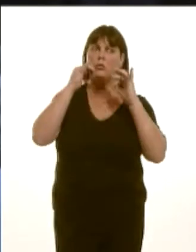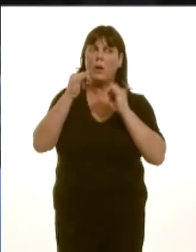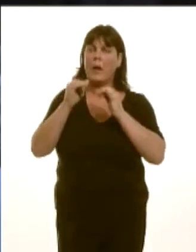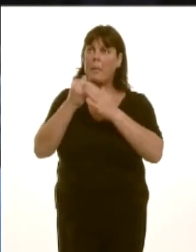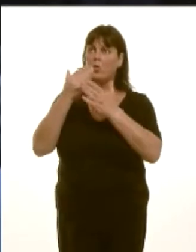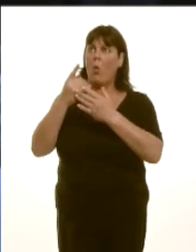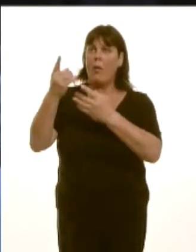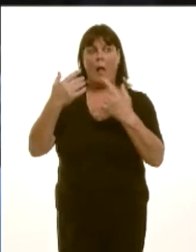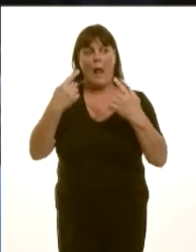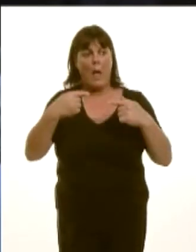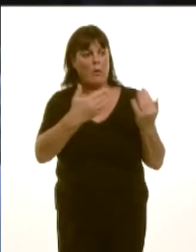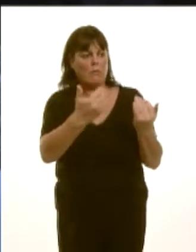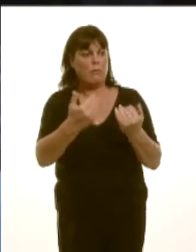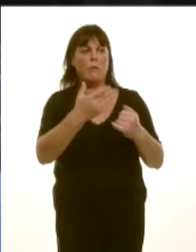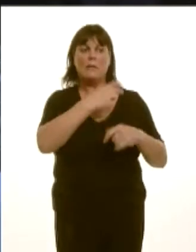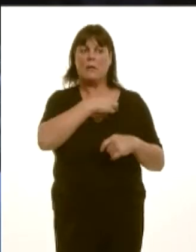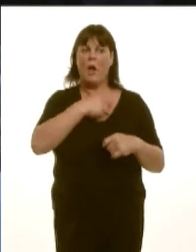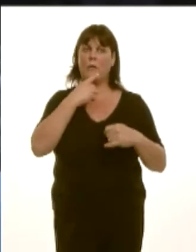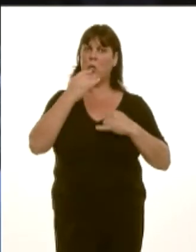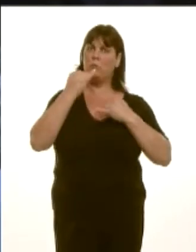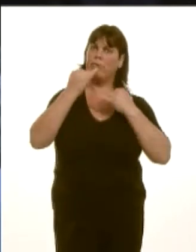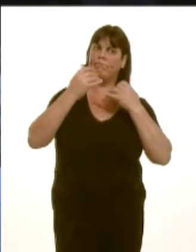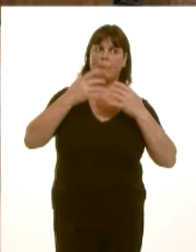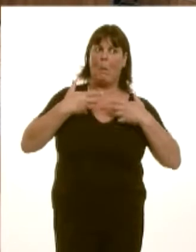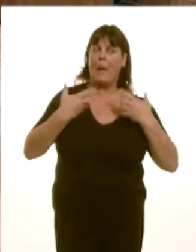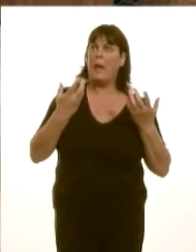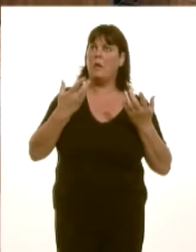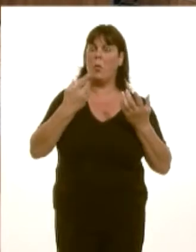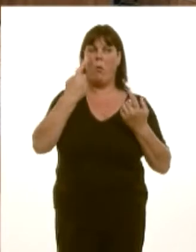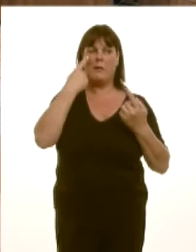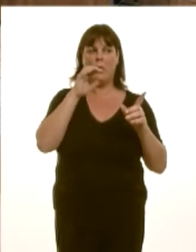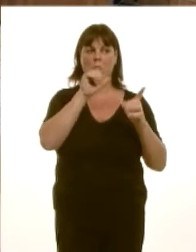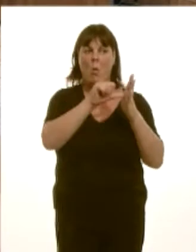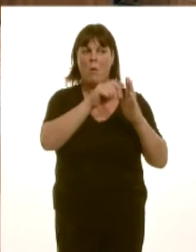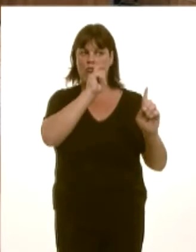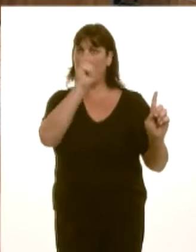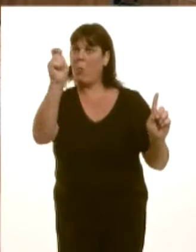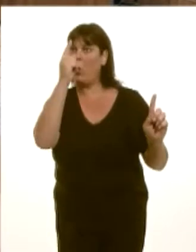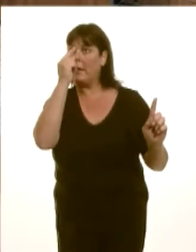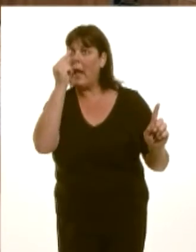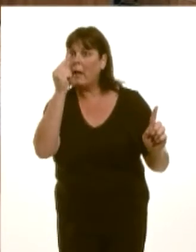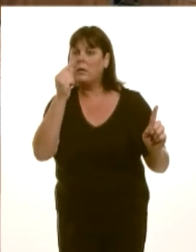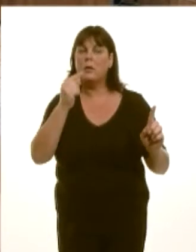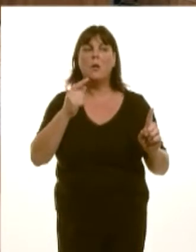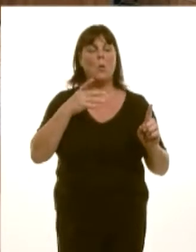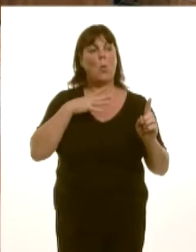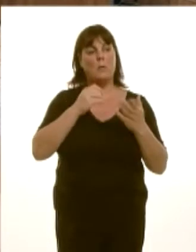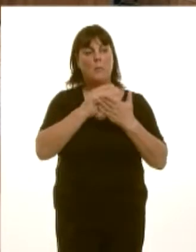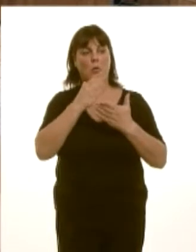a culture of care built on public involvement, or, as I fear, achieving quite the opposite and ensuring that whistleblowing is perhaps kept to a minimum?